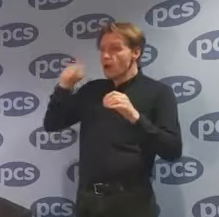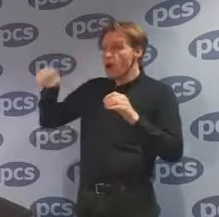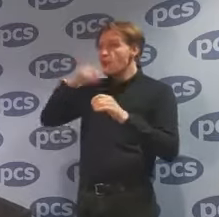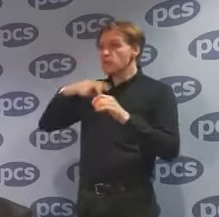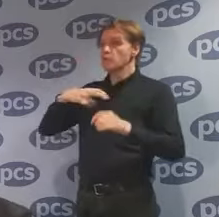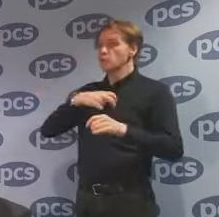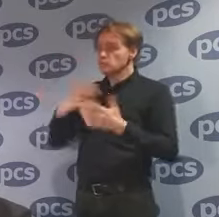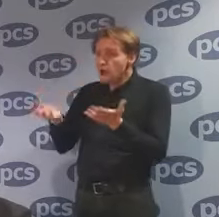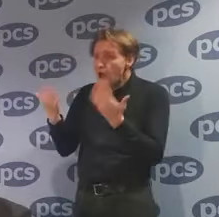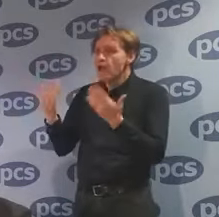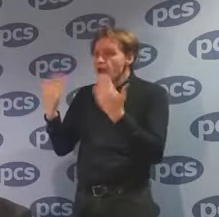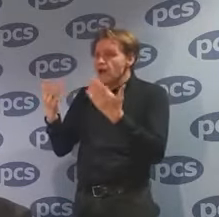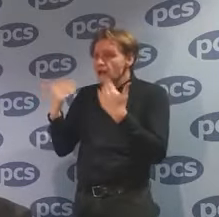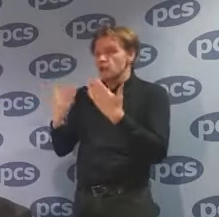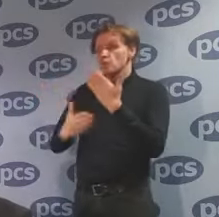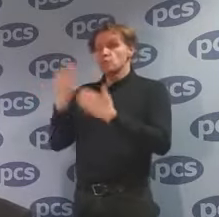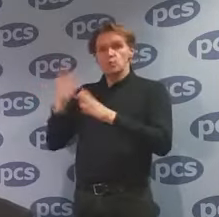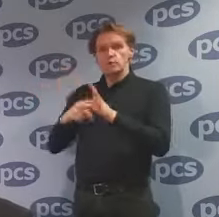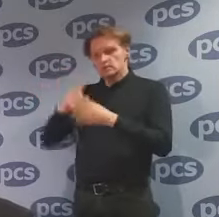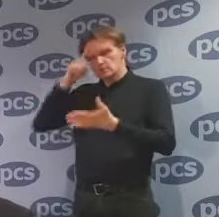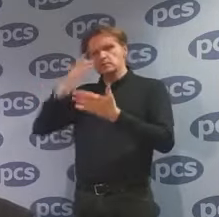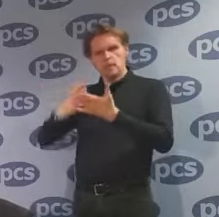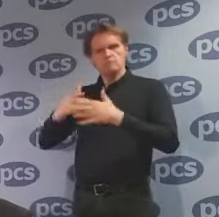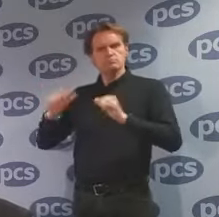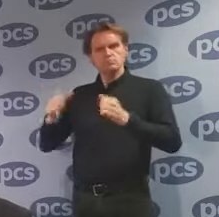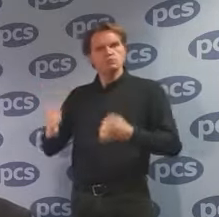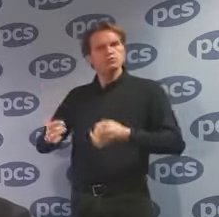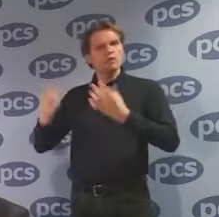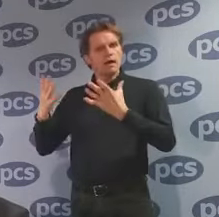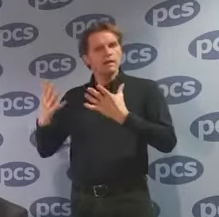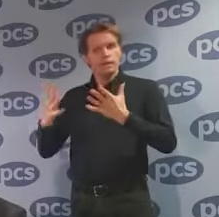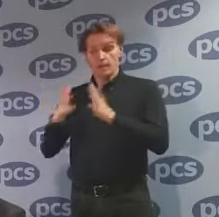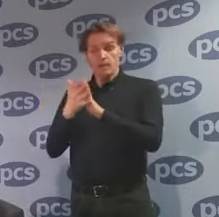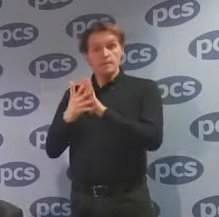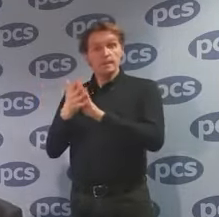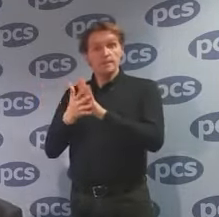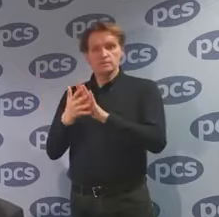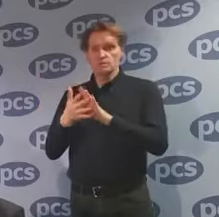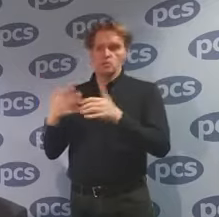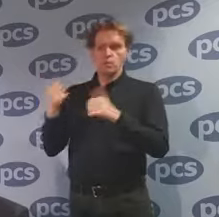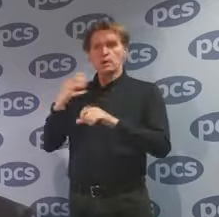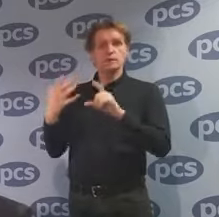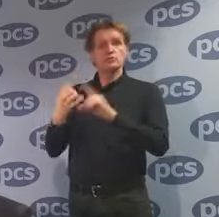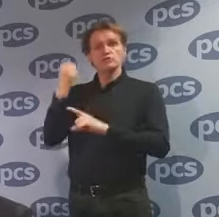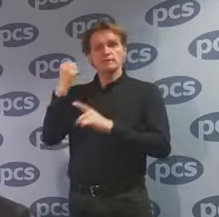conclusion early in the new year so that we can actually seize the moment. On the